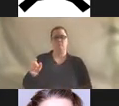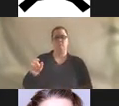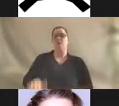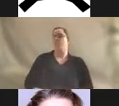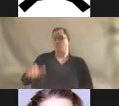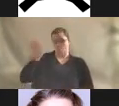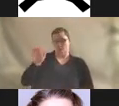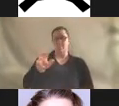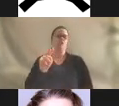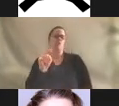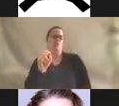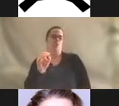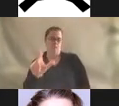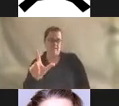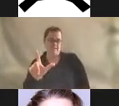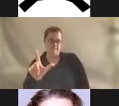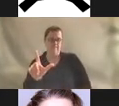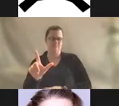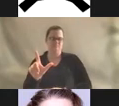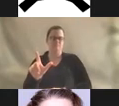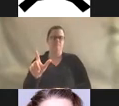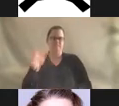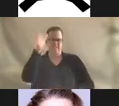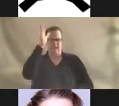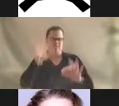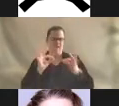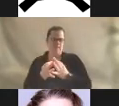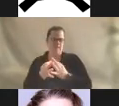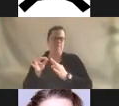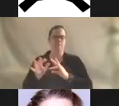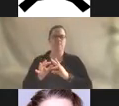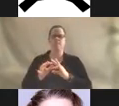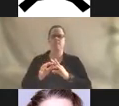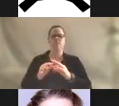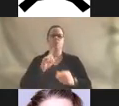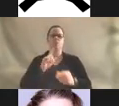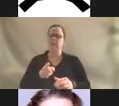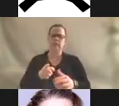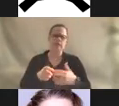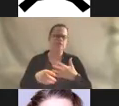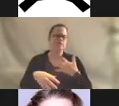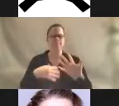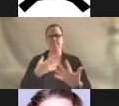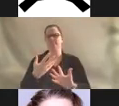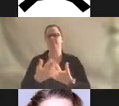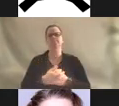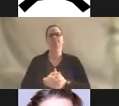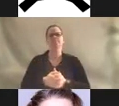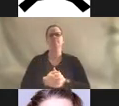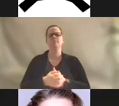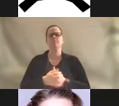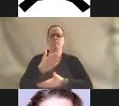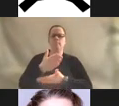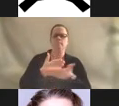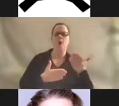which was very much a part of the institution of slavery.